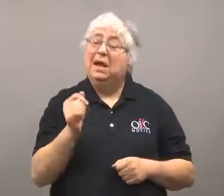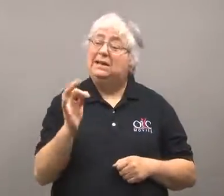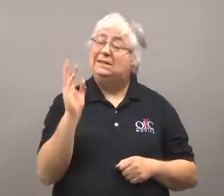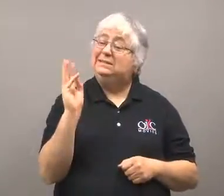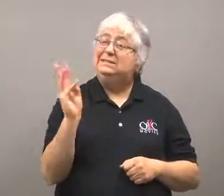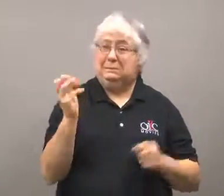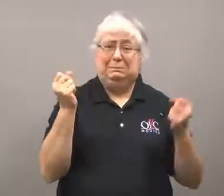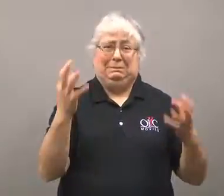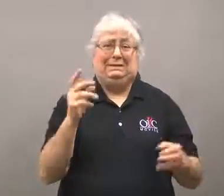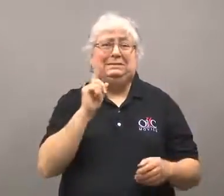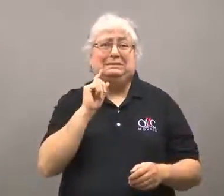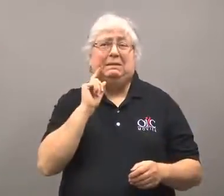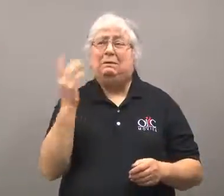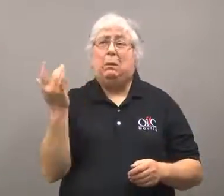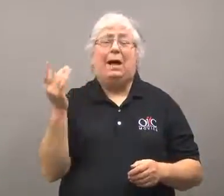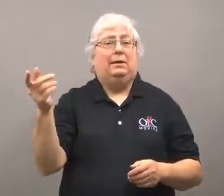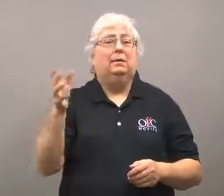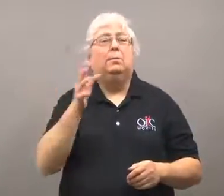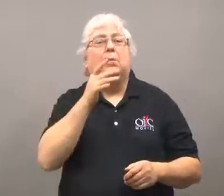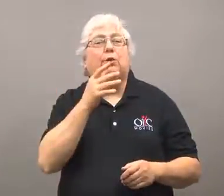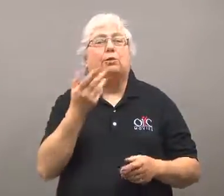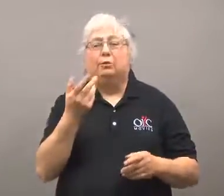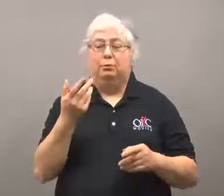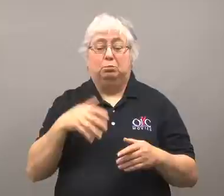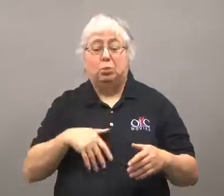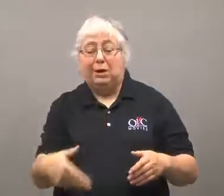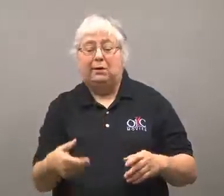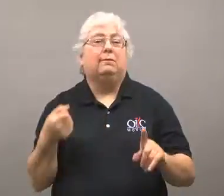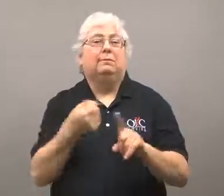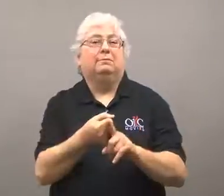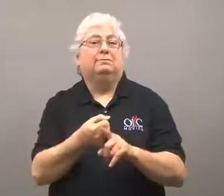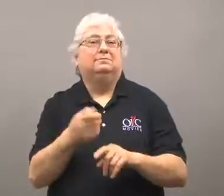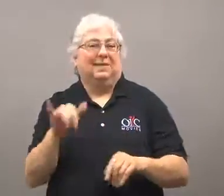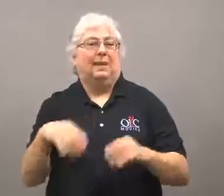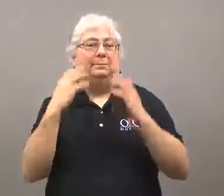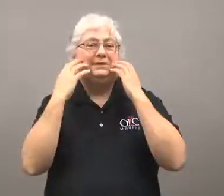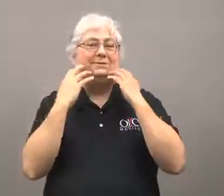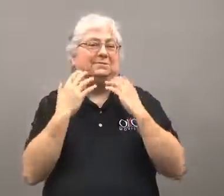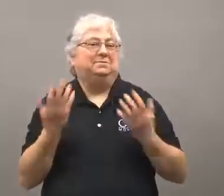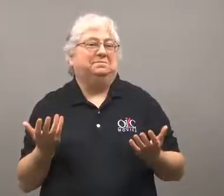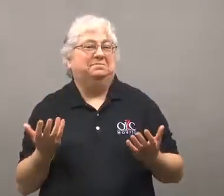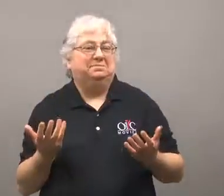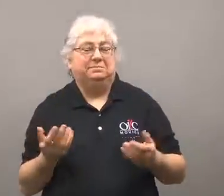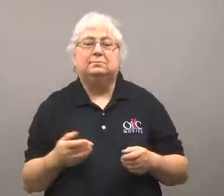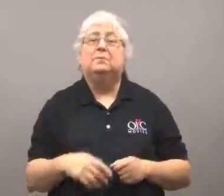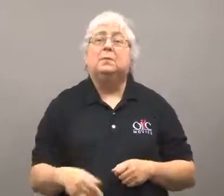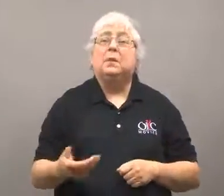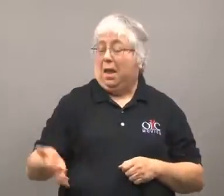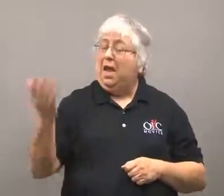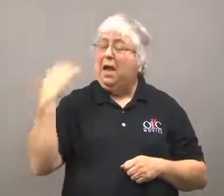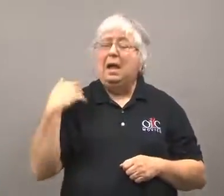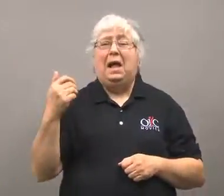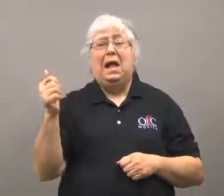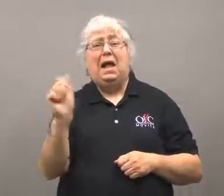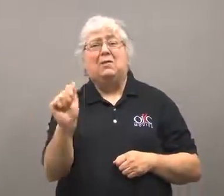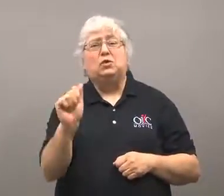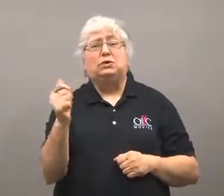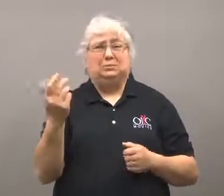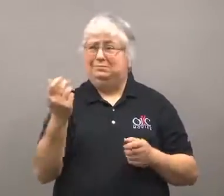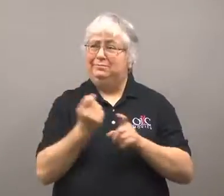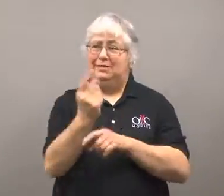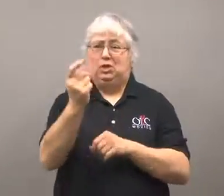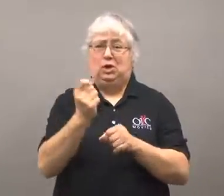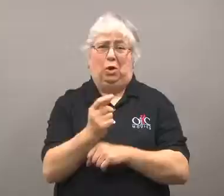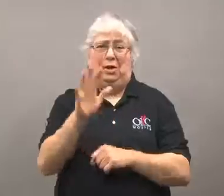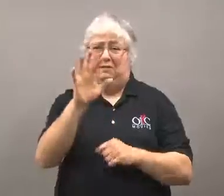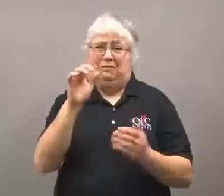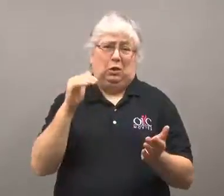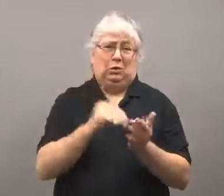In the 60's, many were born deaf because their mothers were exposed to measles.